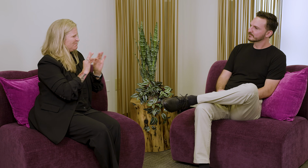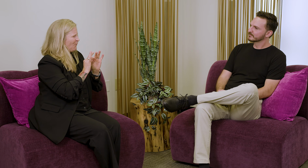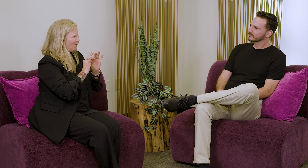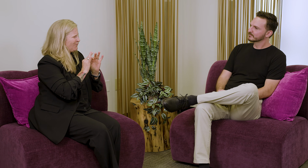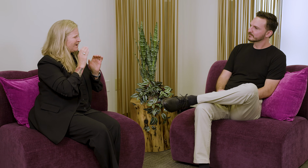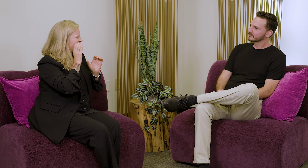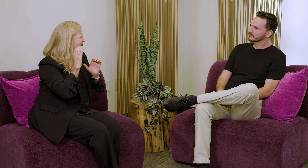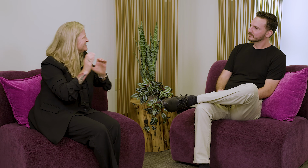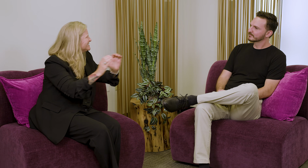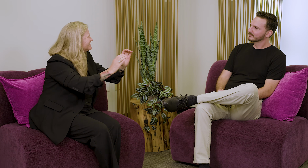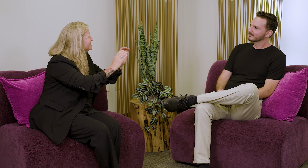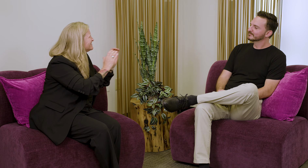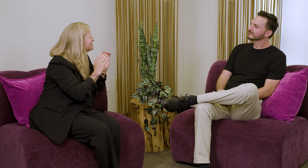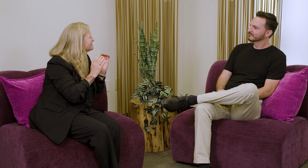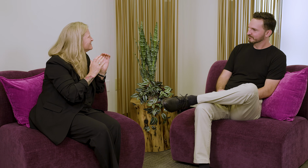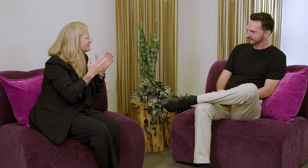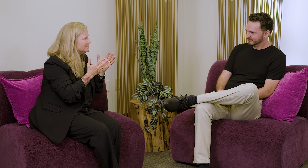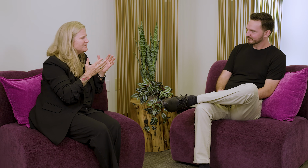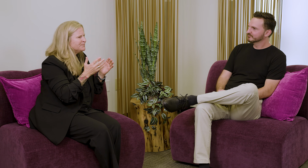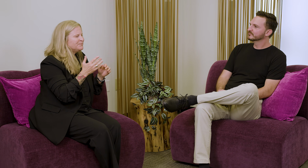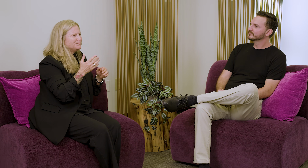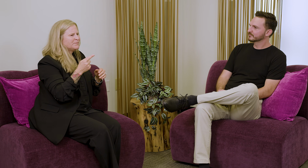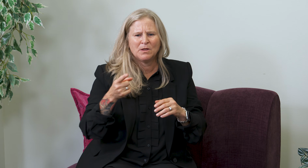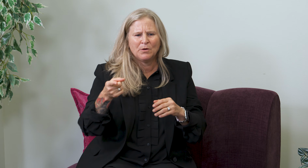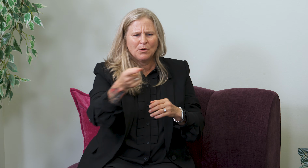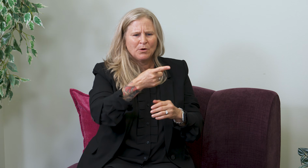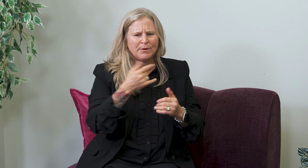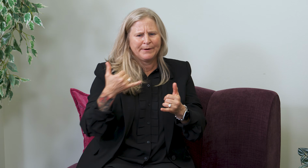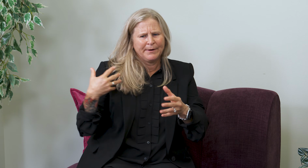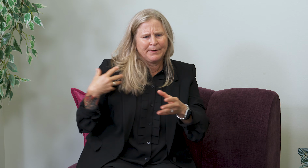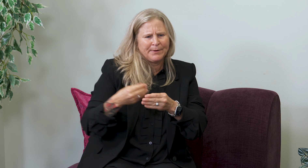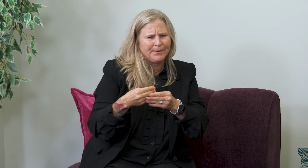So I think what's important now is for me to listen and to learn,